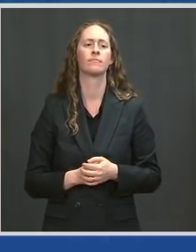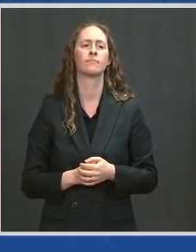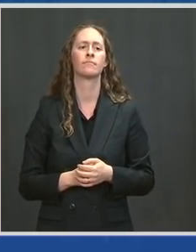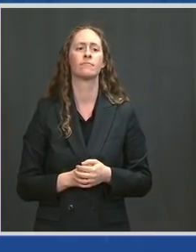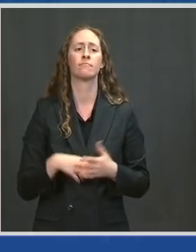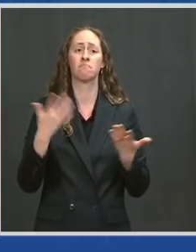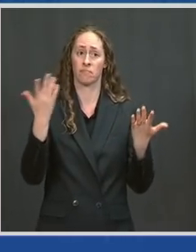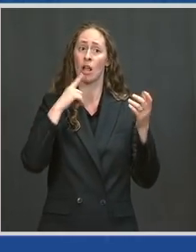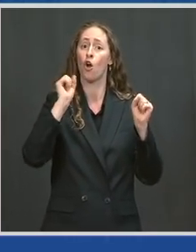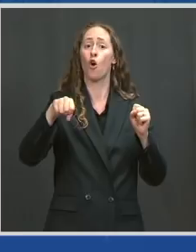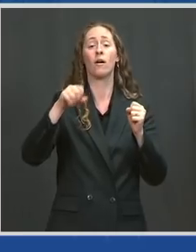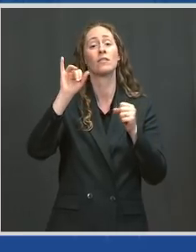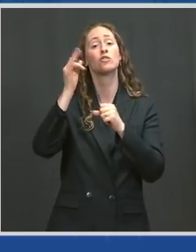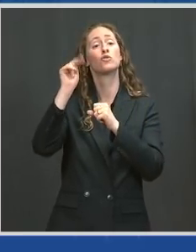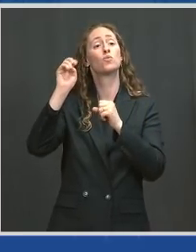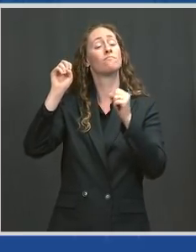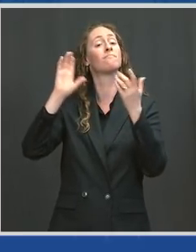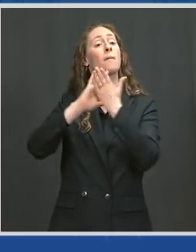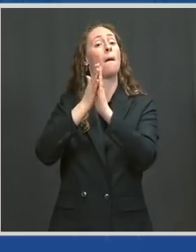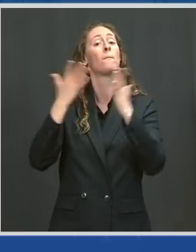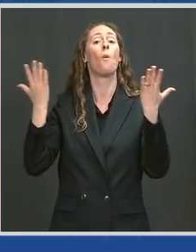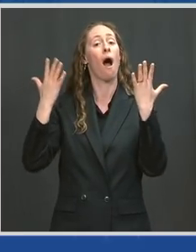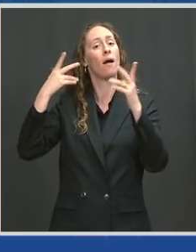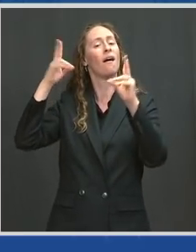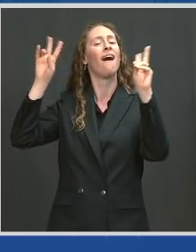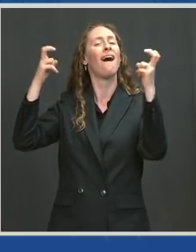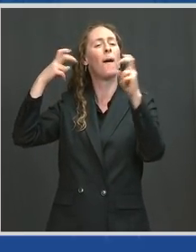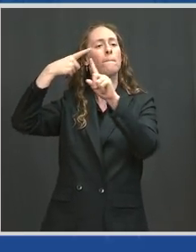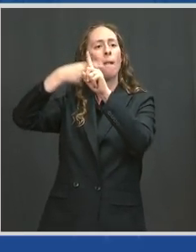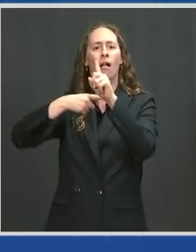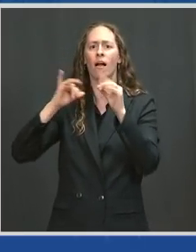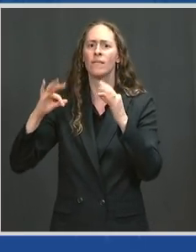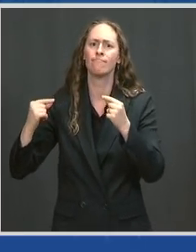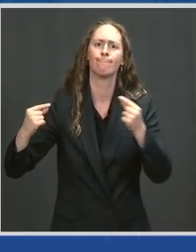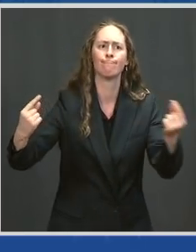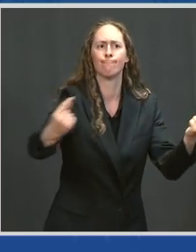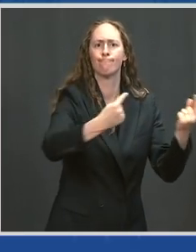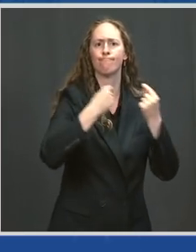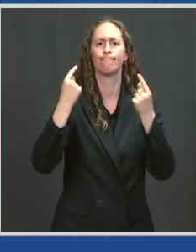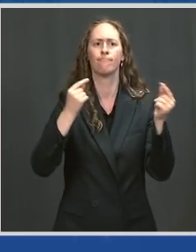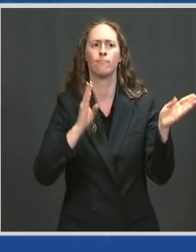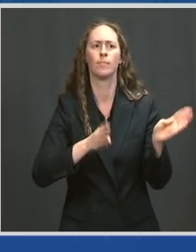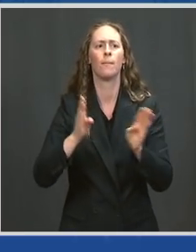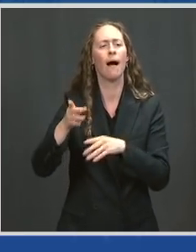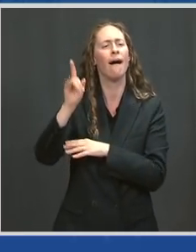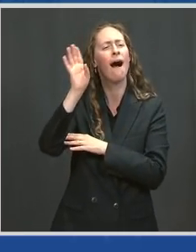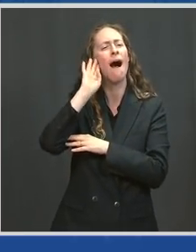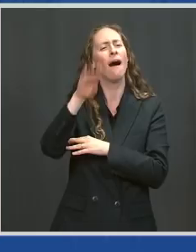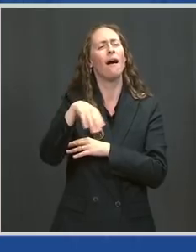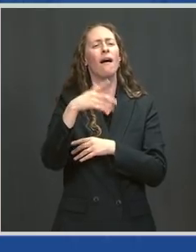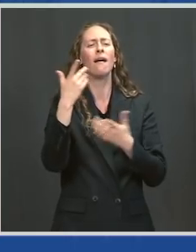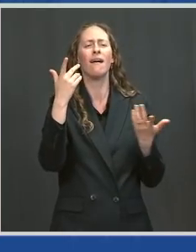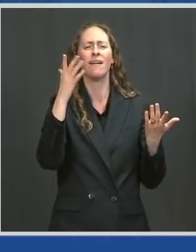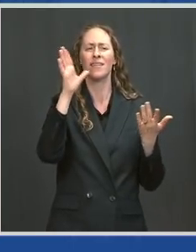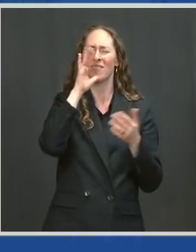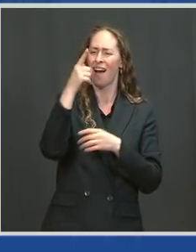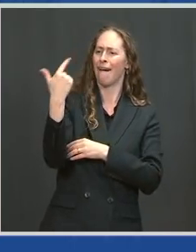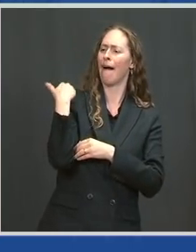I hear all the folks on TV saying, "Why doesn't Biden get this done? " Well, because Biden only has a majority of effectively